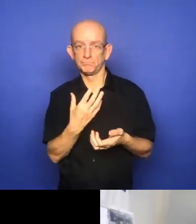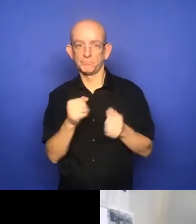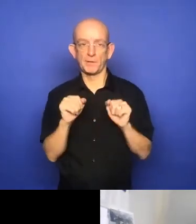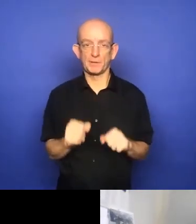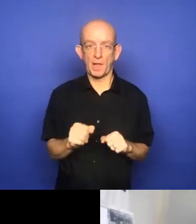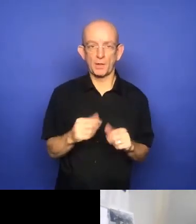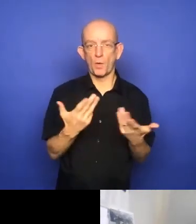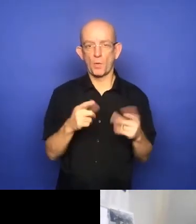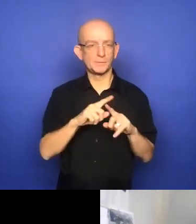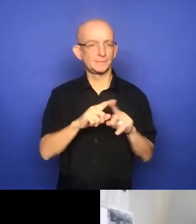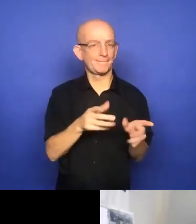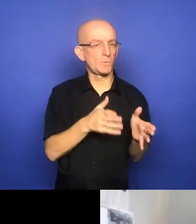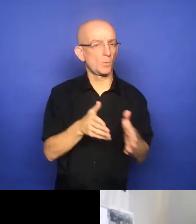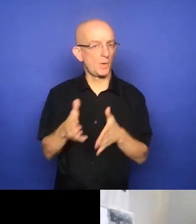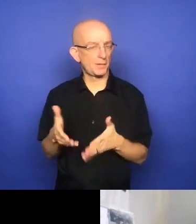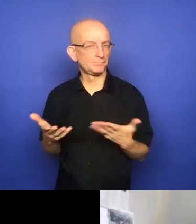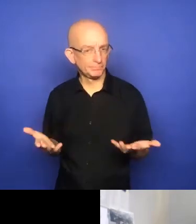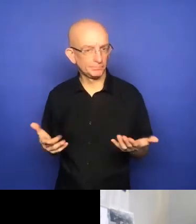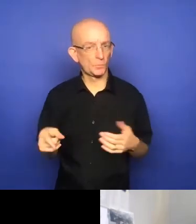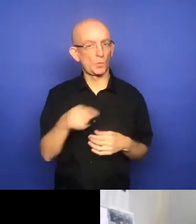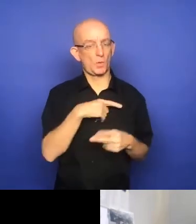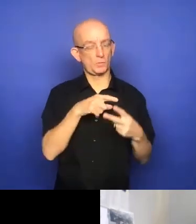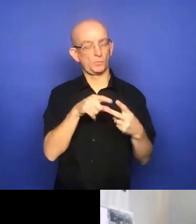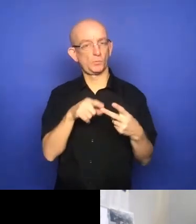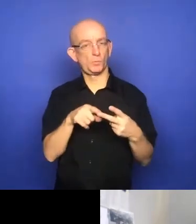. So we two objectives for the time being. We are